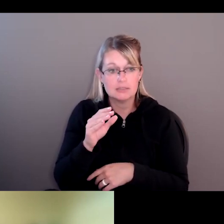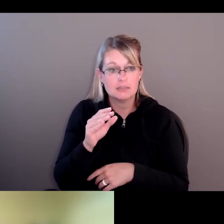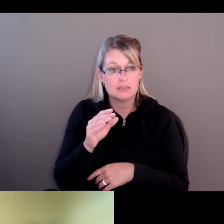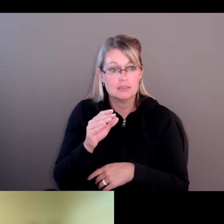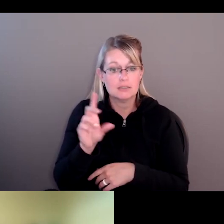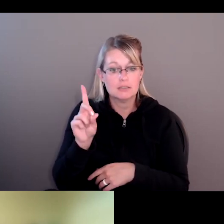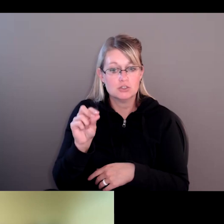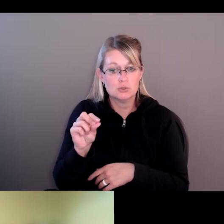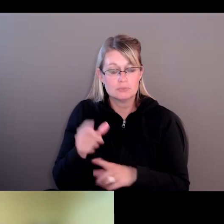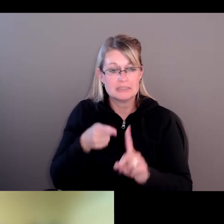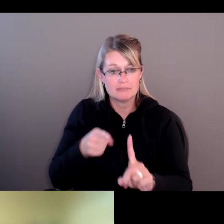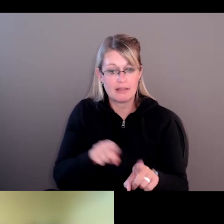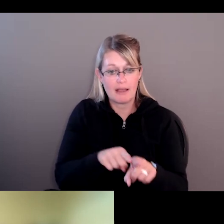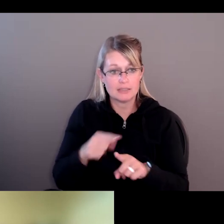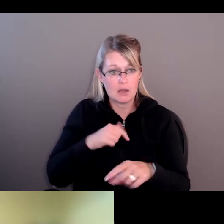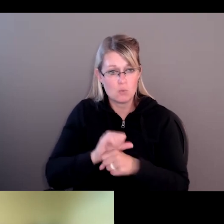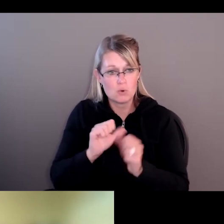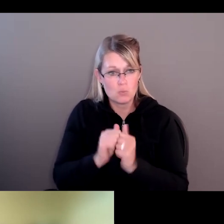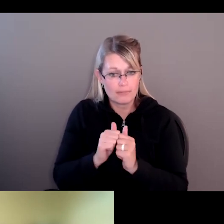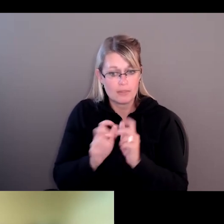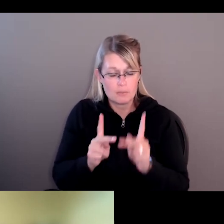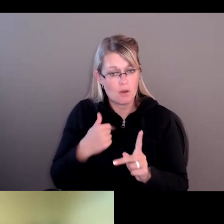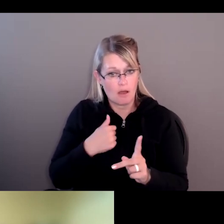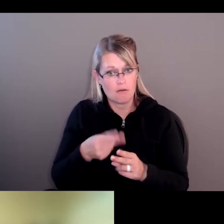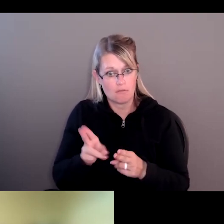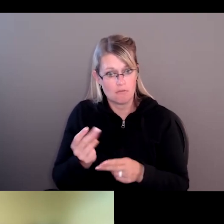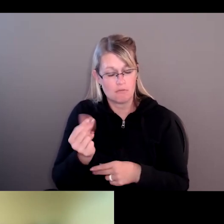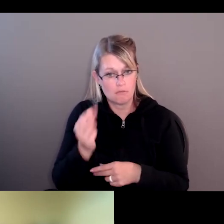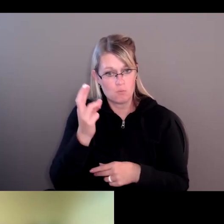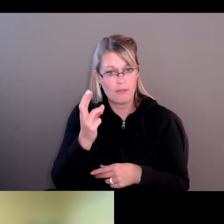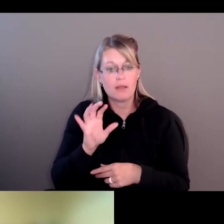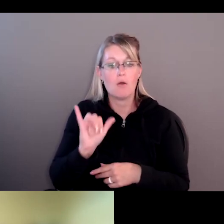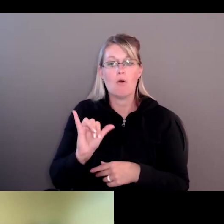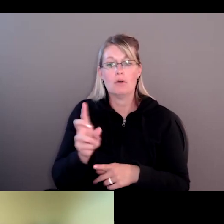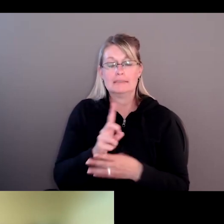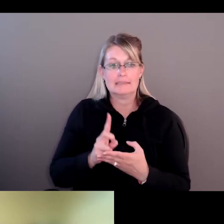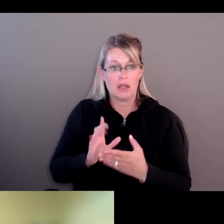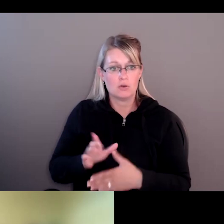working with people, I quickly realized oh, this designer is showing interest.